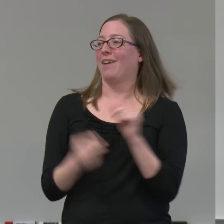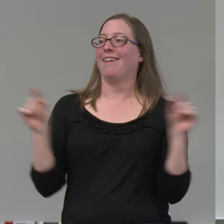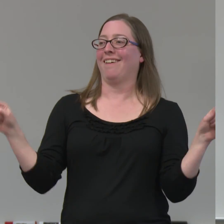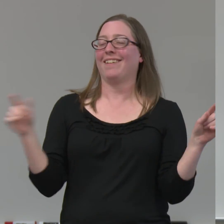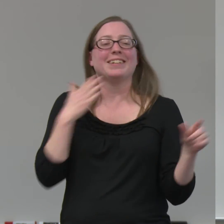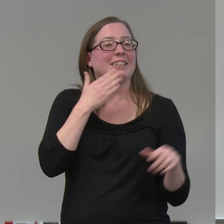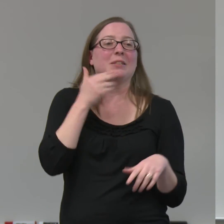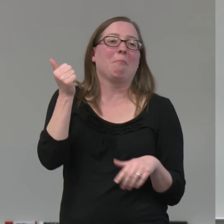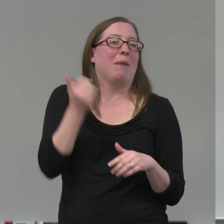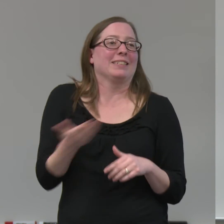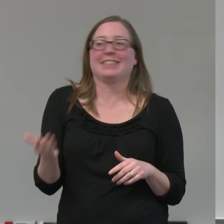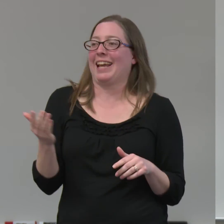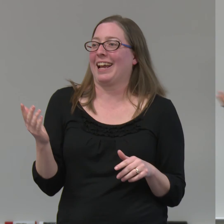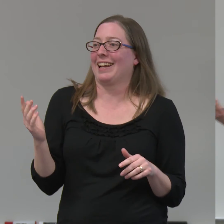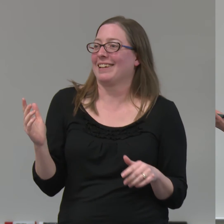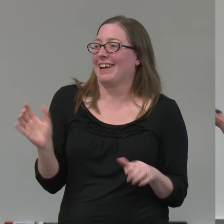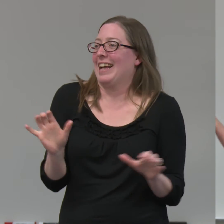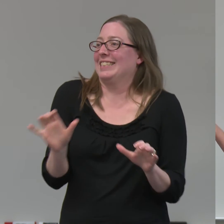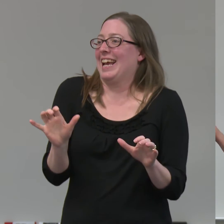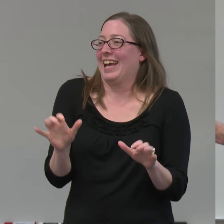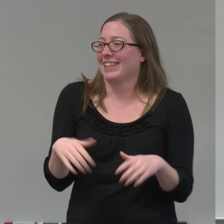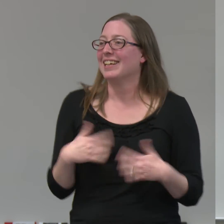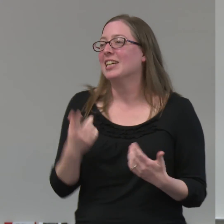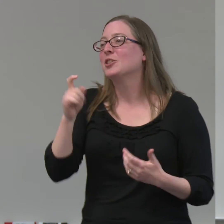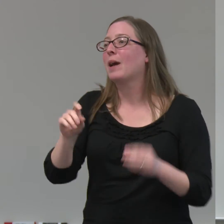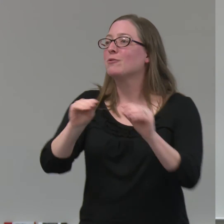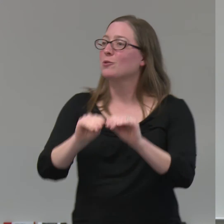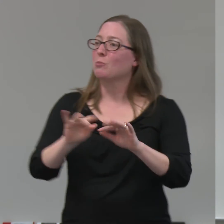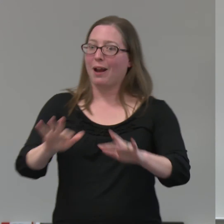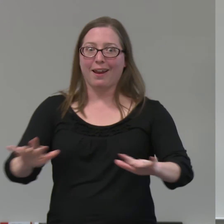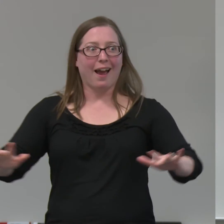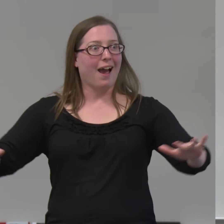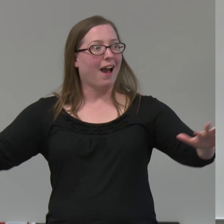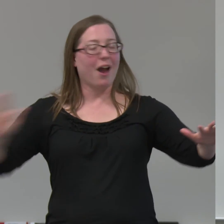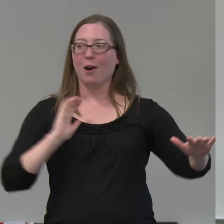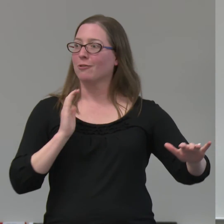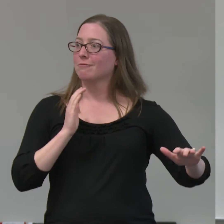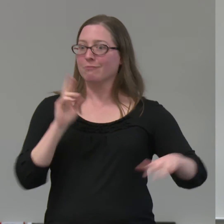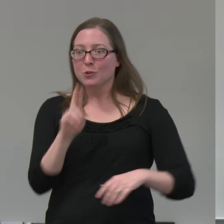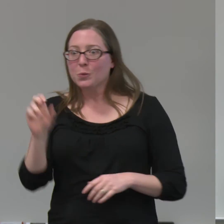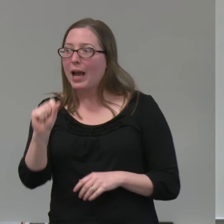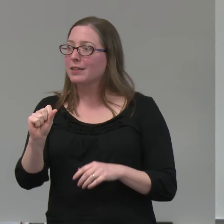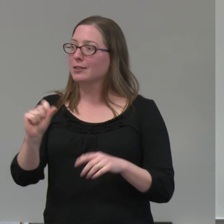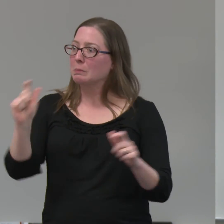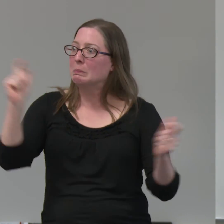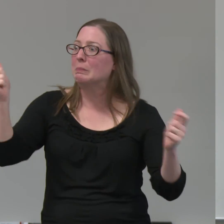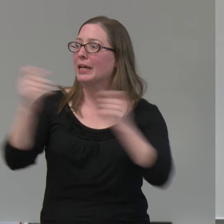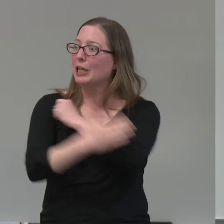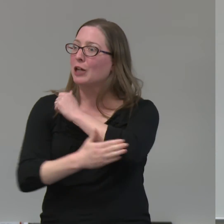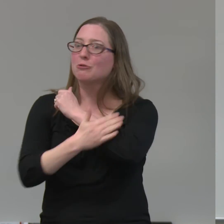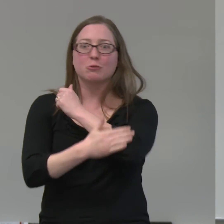You know, you have to spread out, you know? It's a big country. There are--